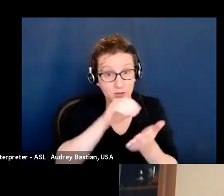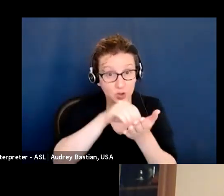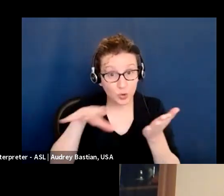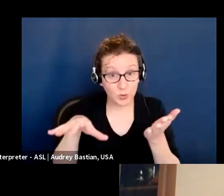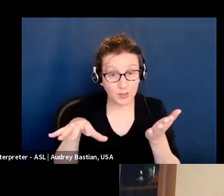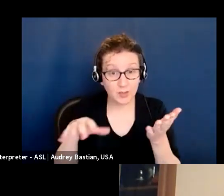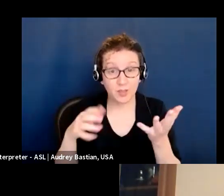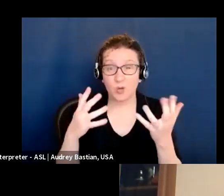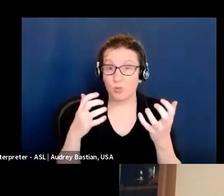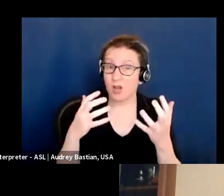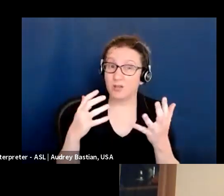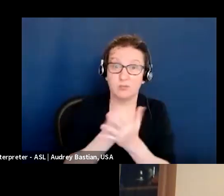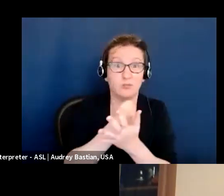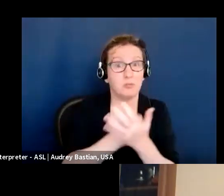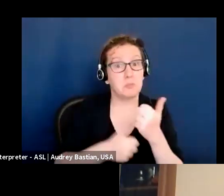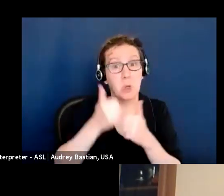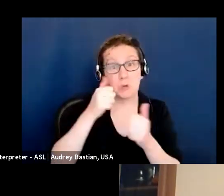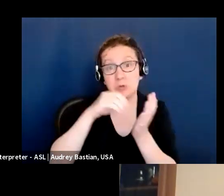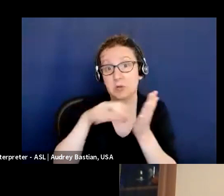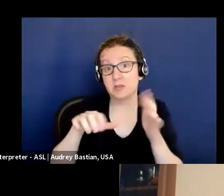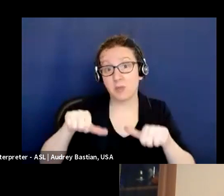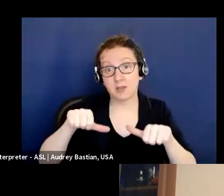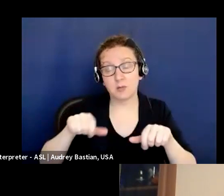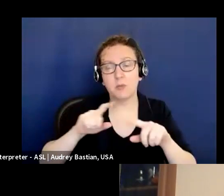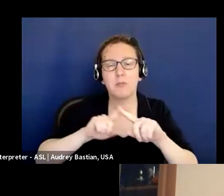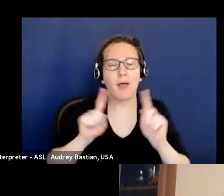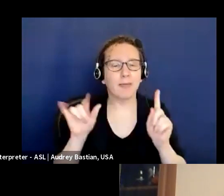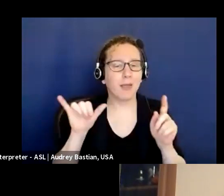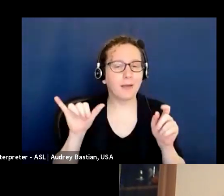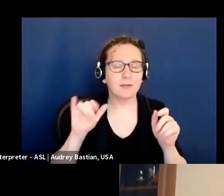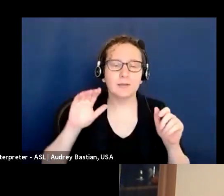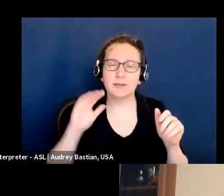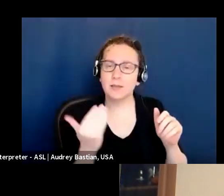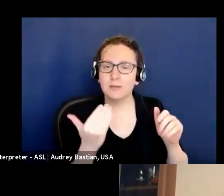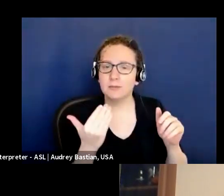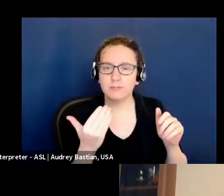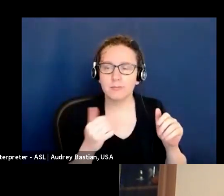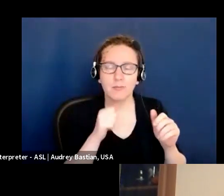They want to get the most students as possible. But it seemed like there wasn't a lot of extra